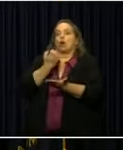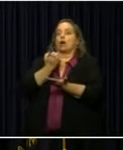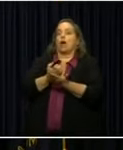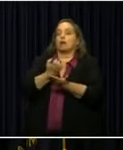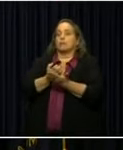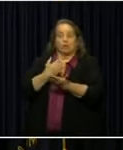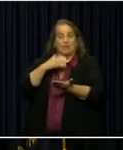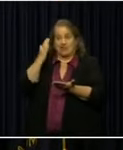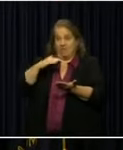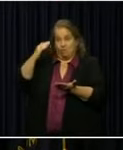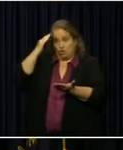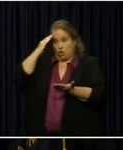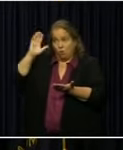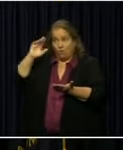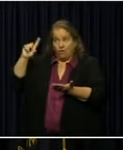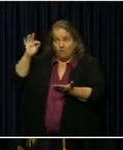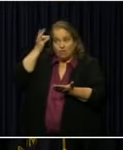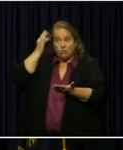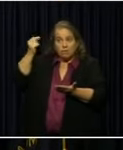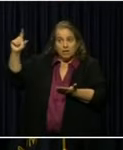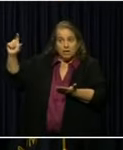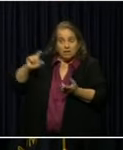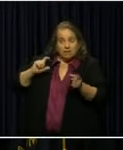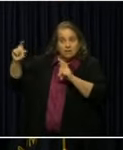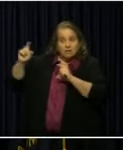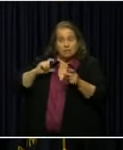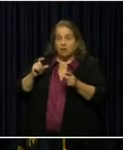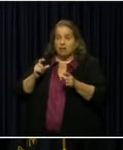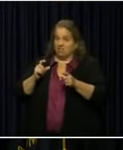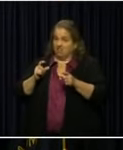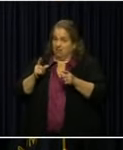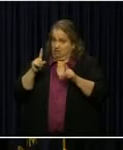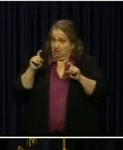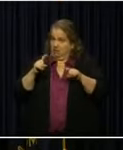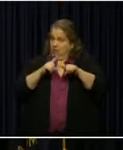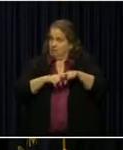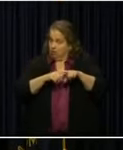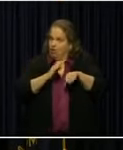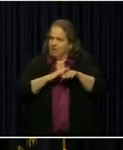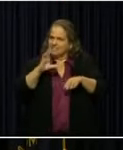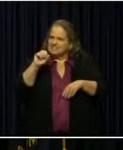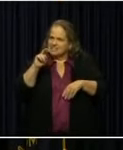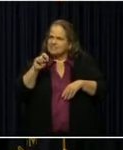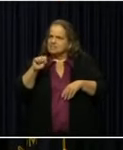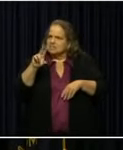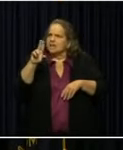AND WE KNOW LOSING SOMEBODY DURING THIS TYPE OF PANDEMIC